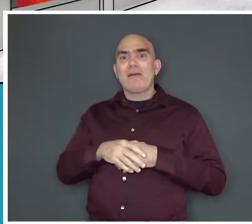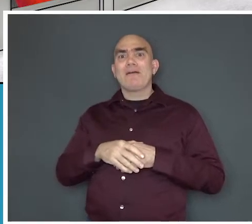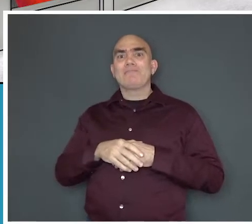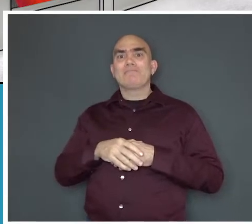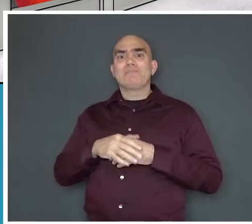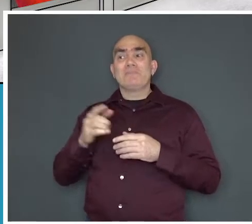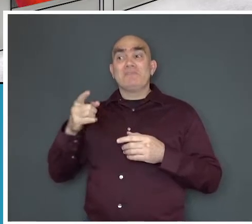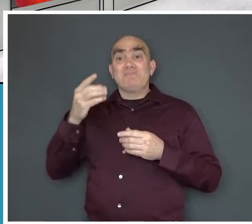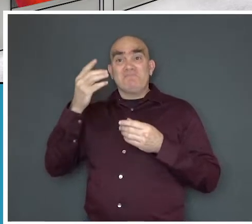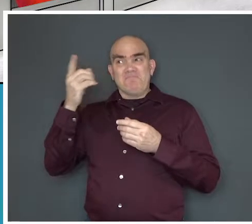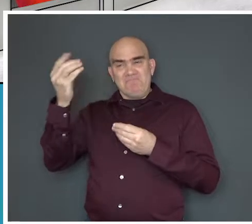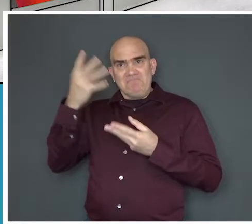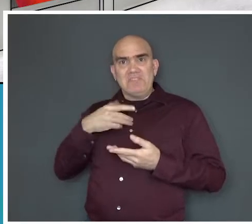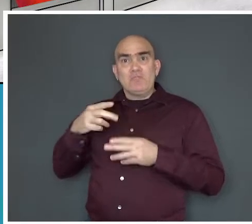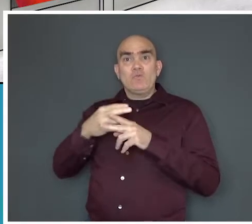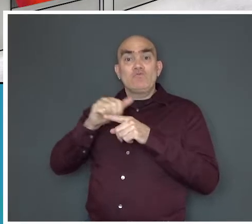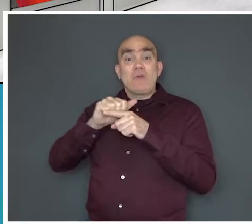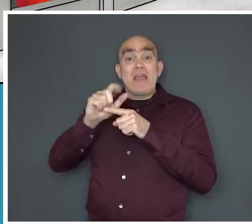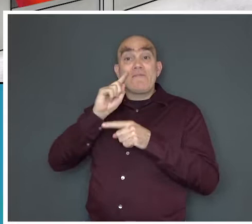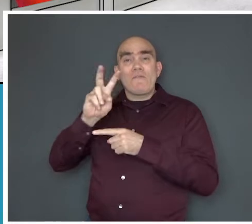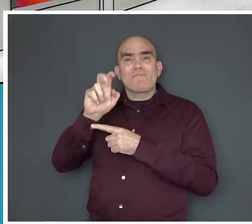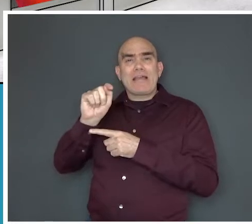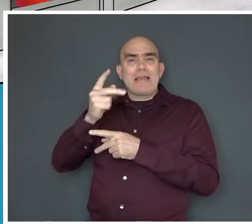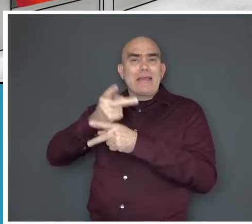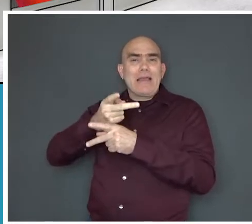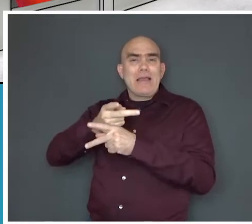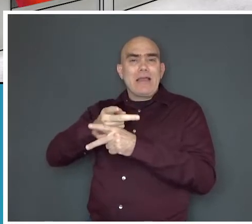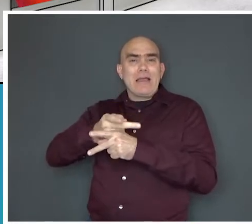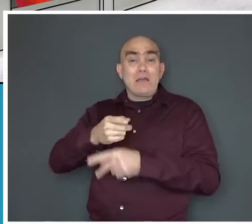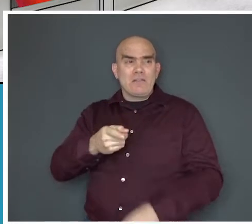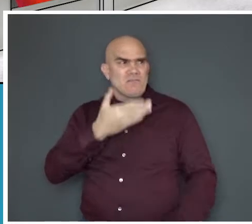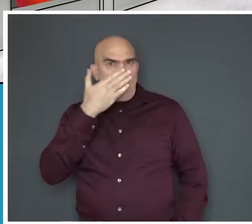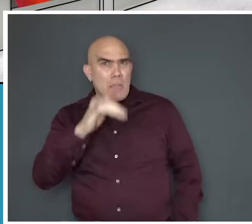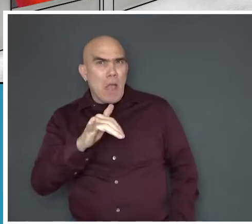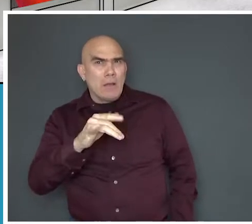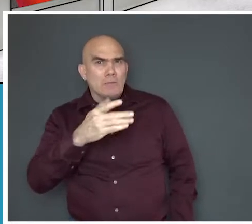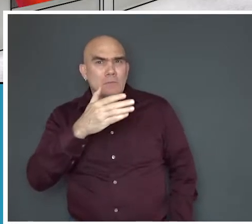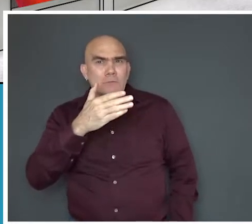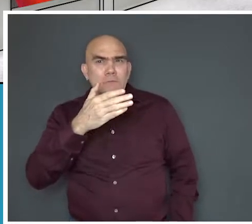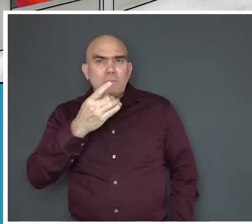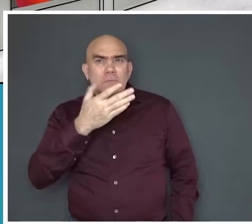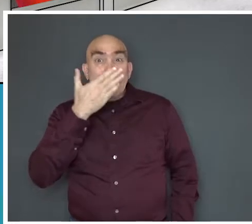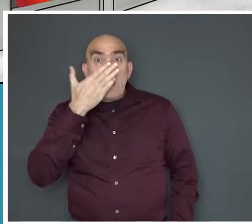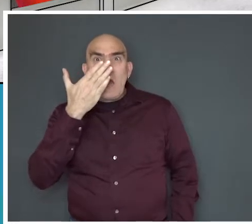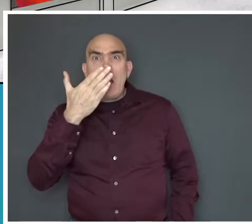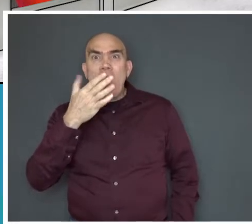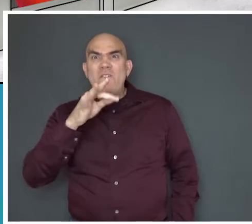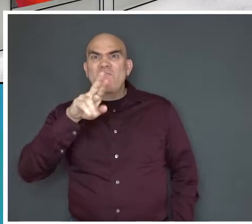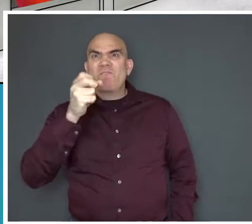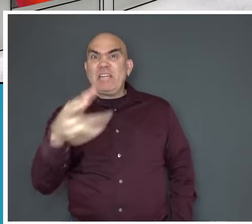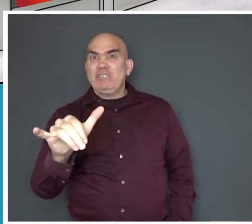She said they use training for veterinary care. [Annie] Do you smell that? Something smells fishy.